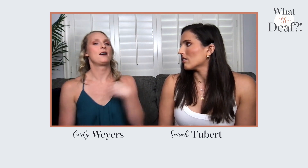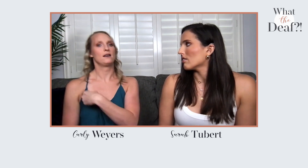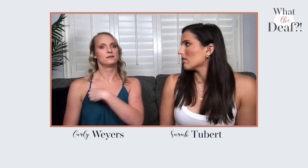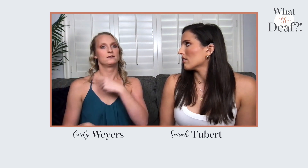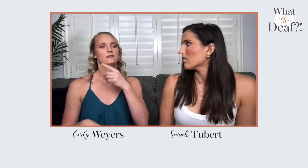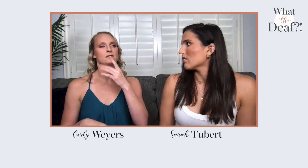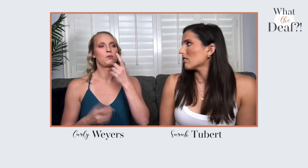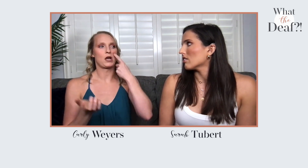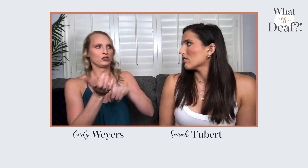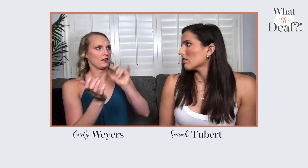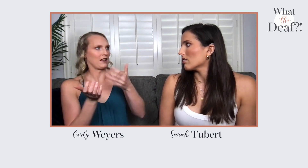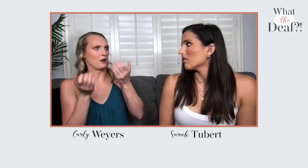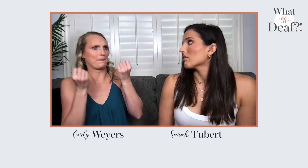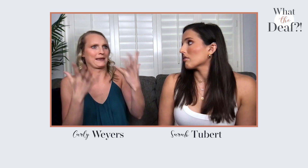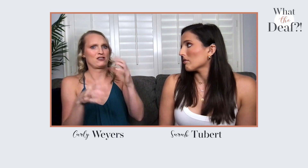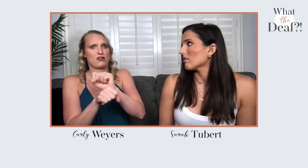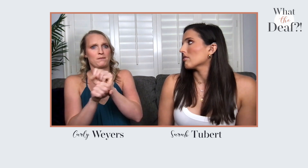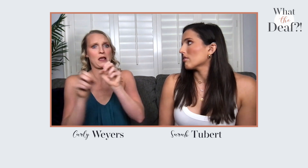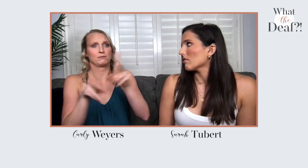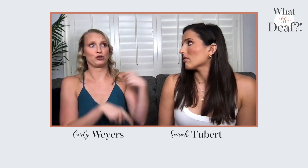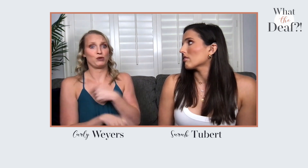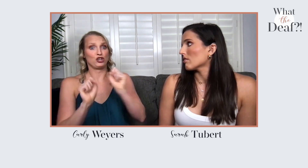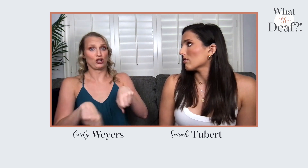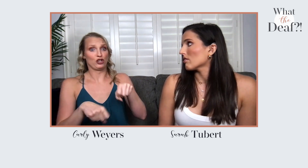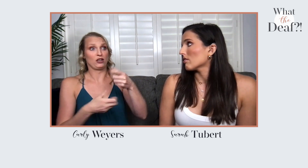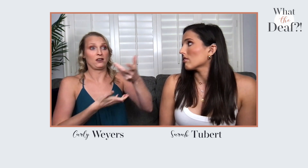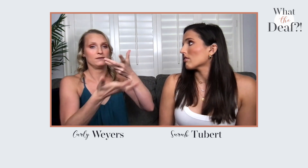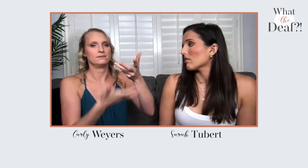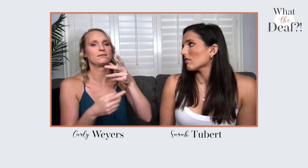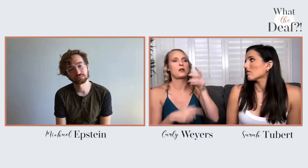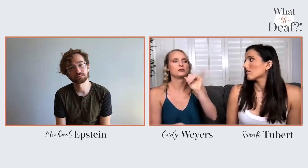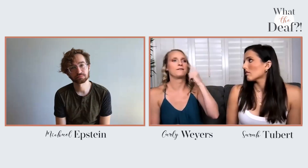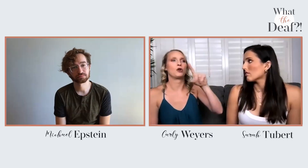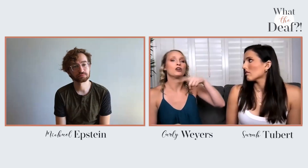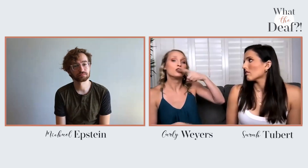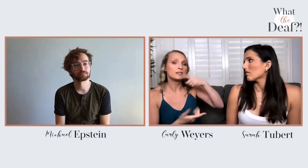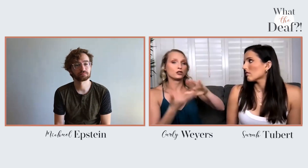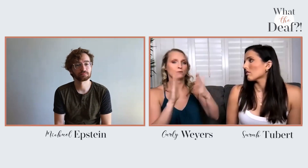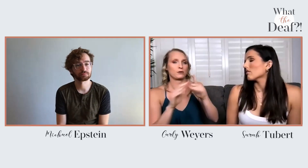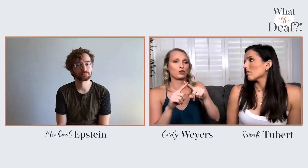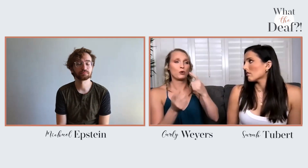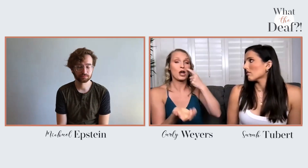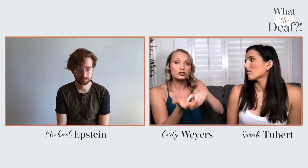to recognize that there are a lot of job opportunities that we could find, but for the hearing community to also recognize that